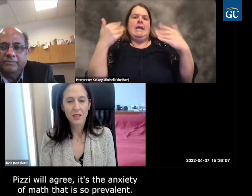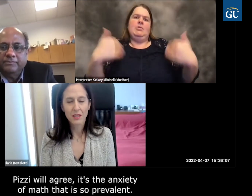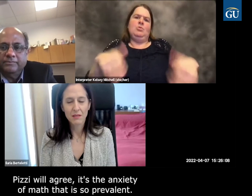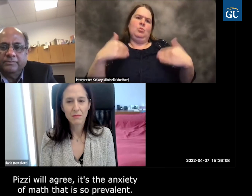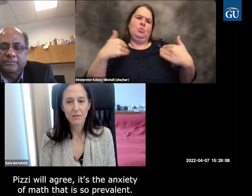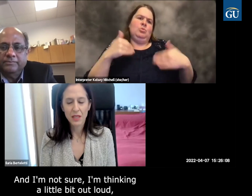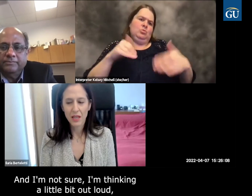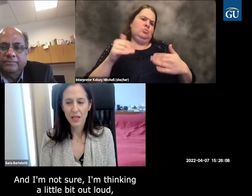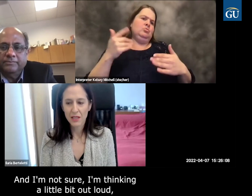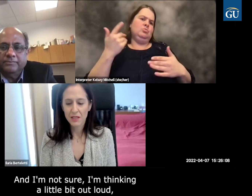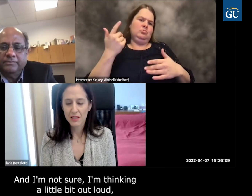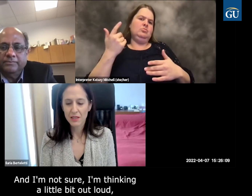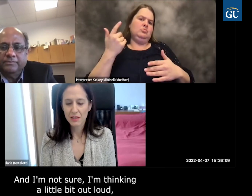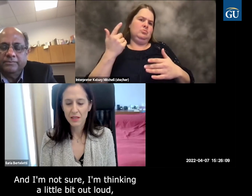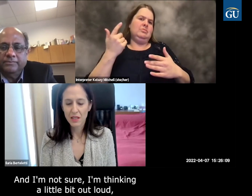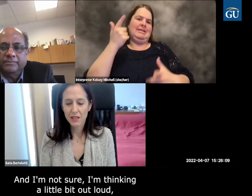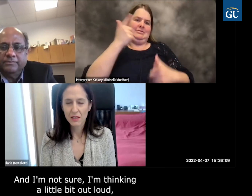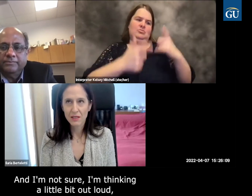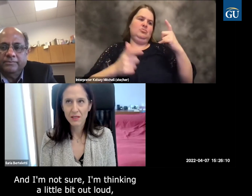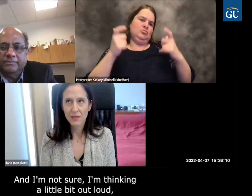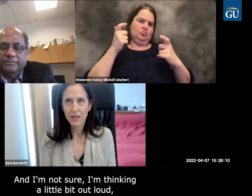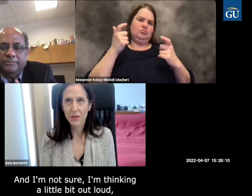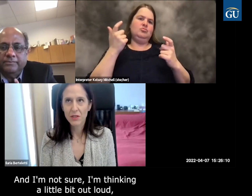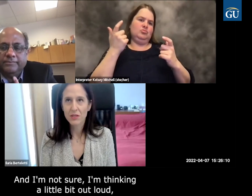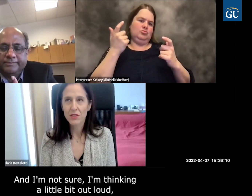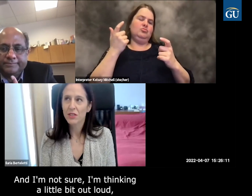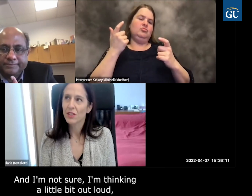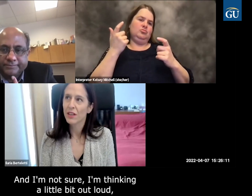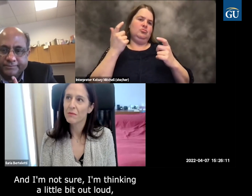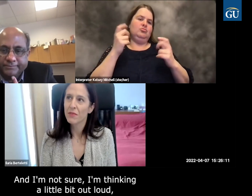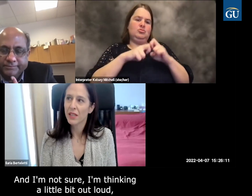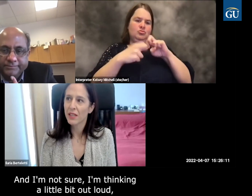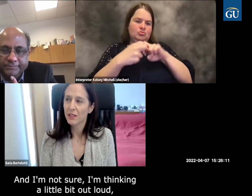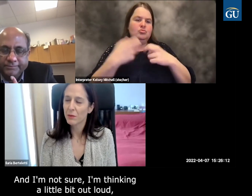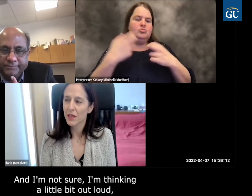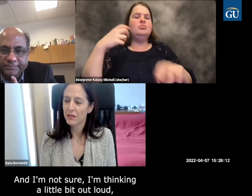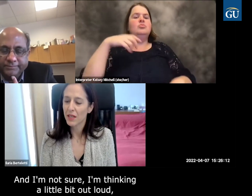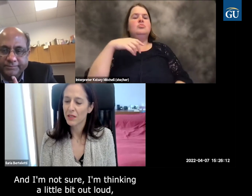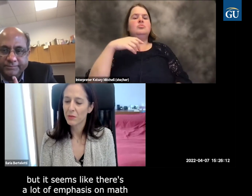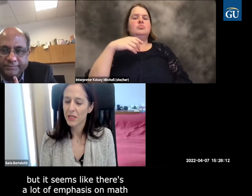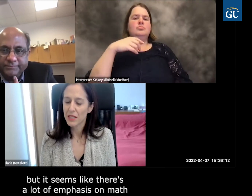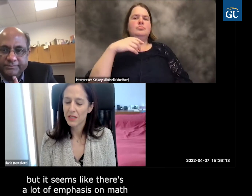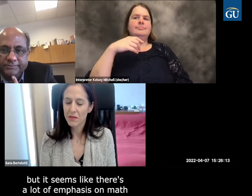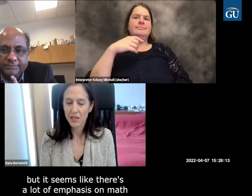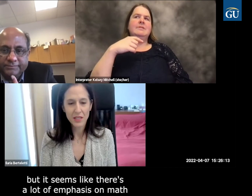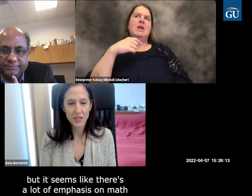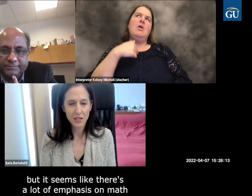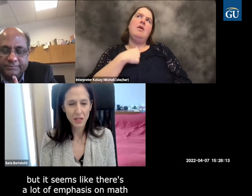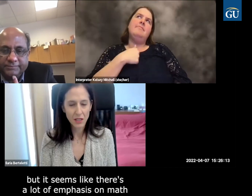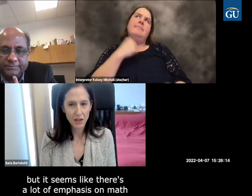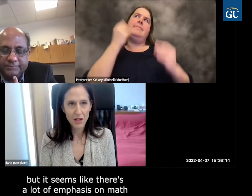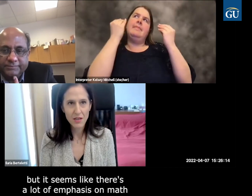um and i'm not sure i'm thinking a little bit